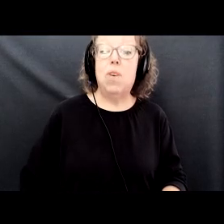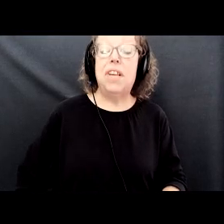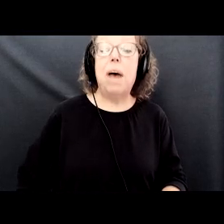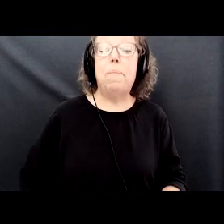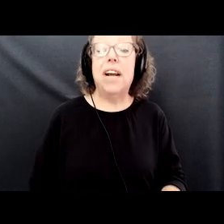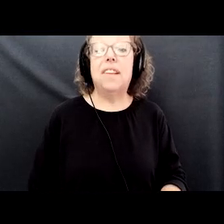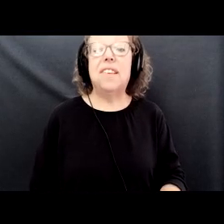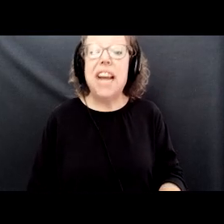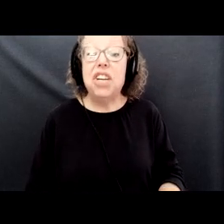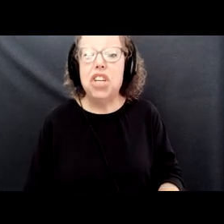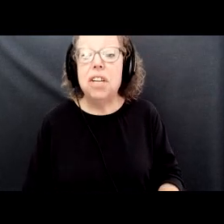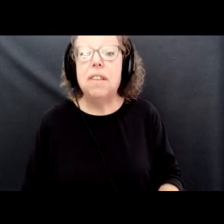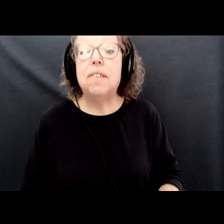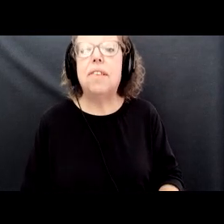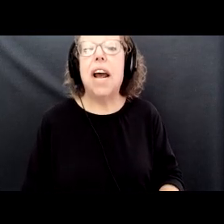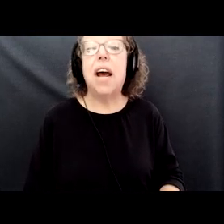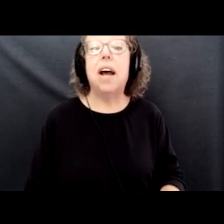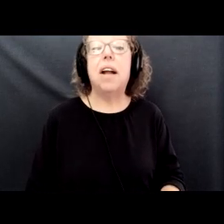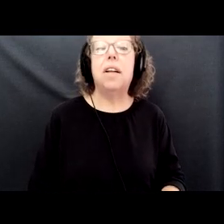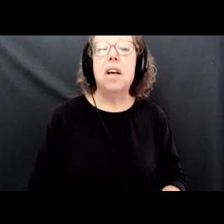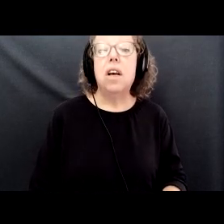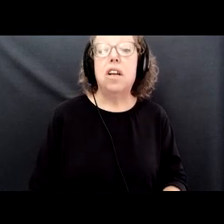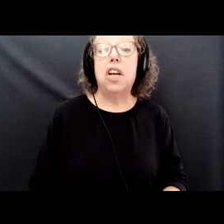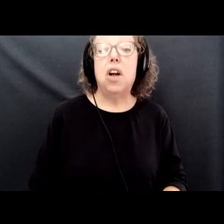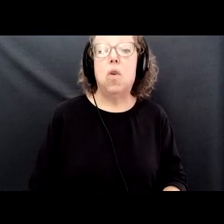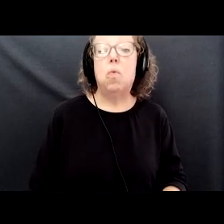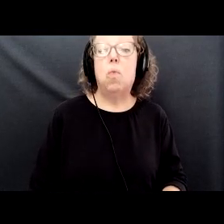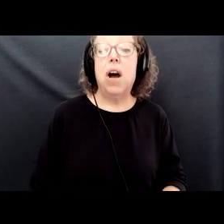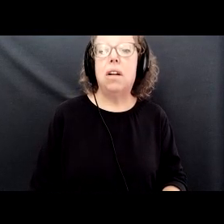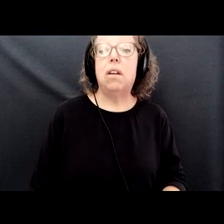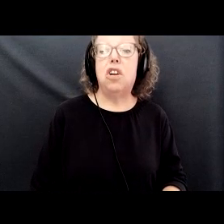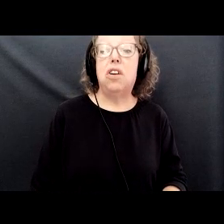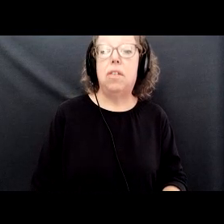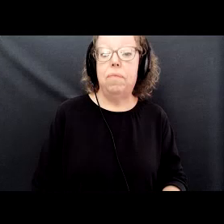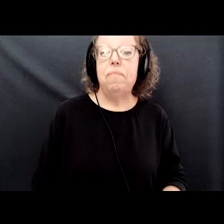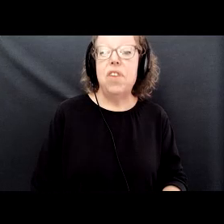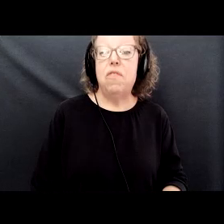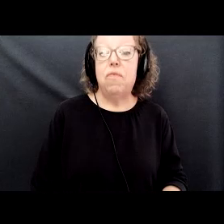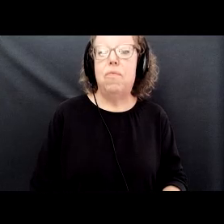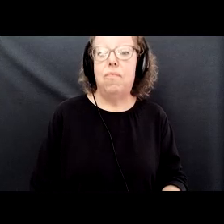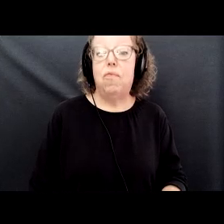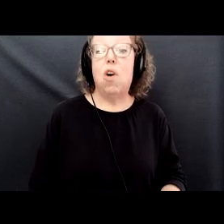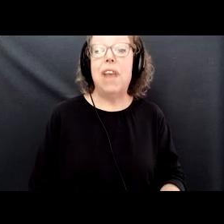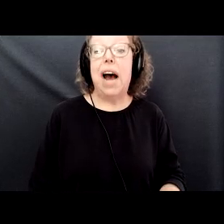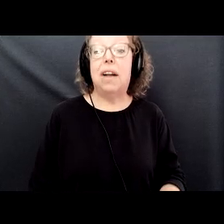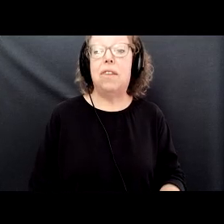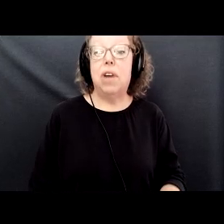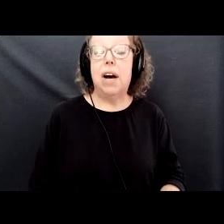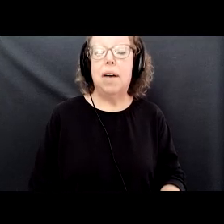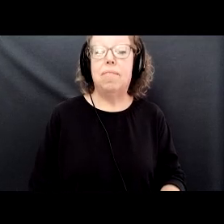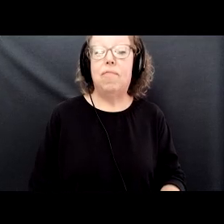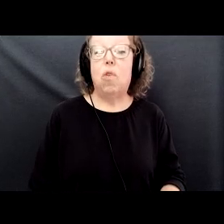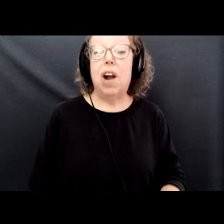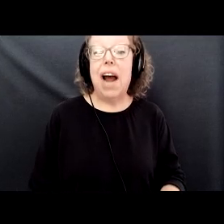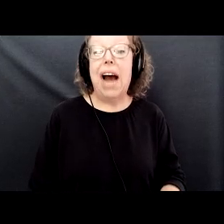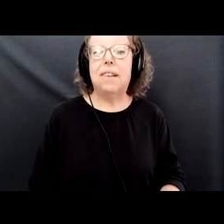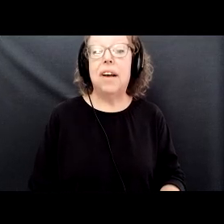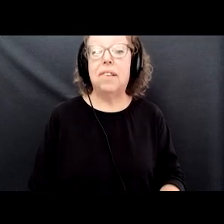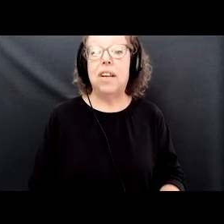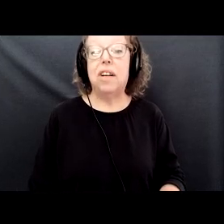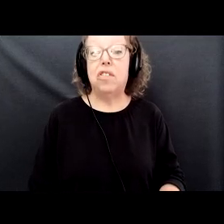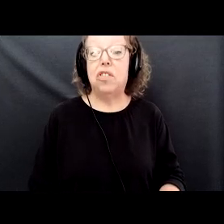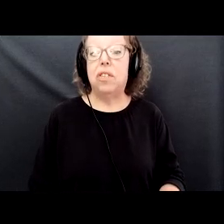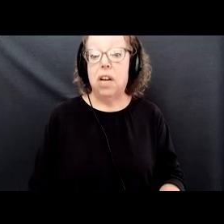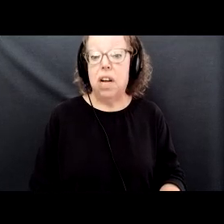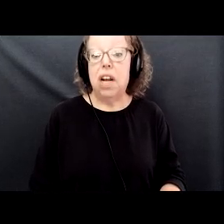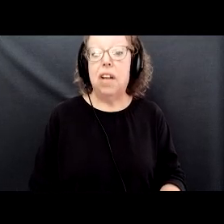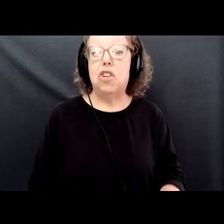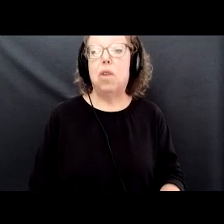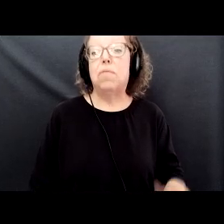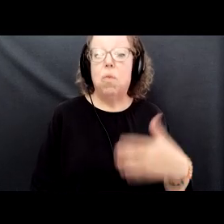what's happening at the stations and you know what for that for access in in terms of